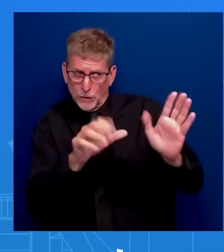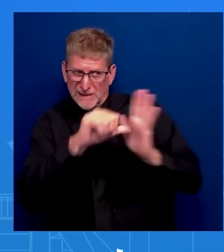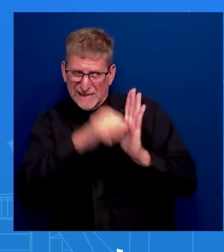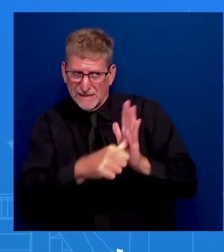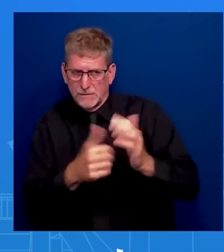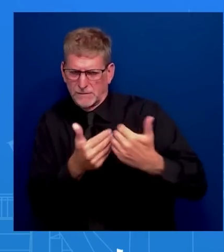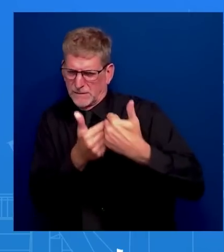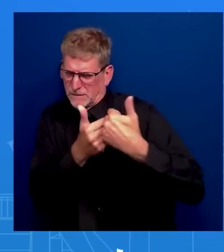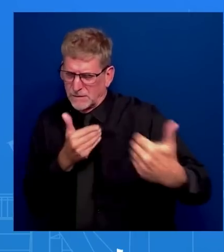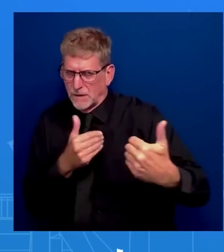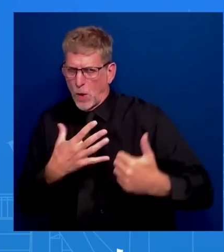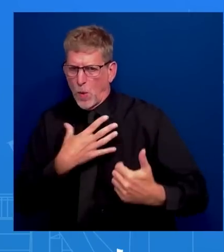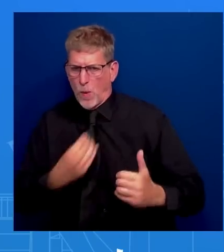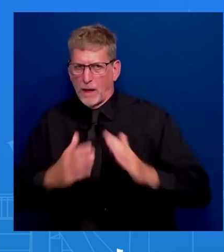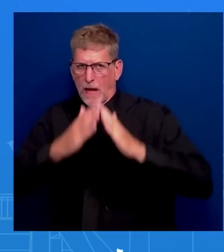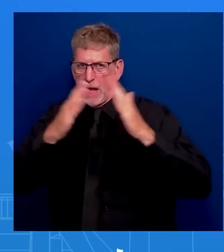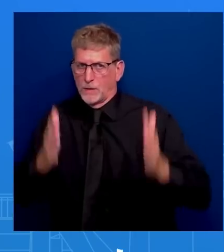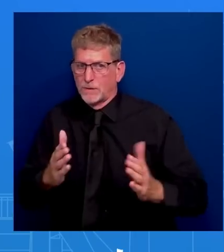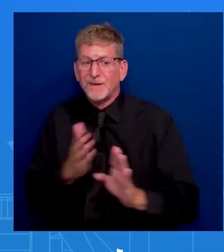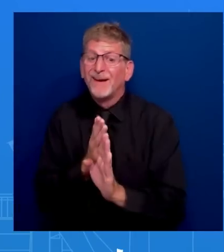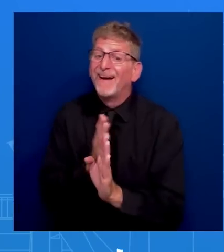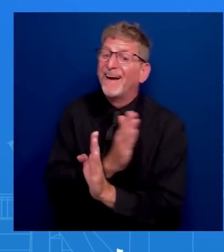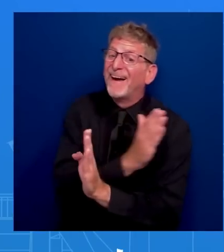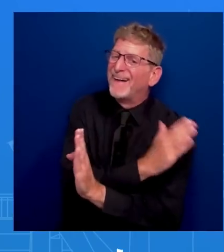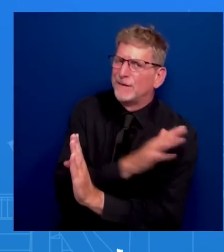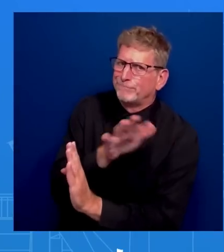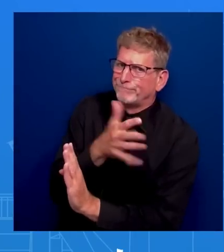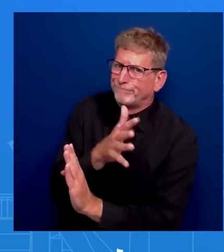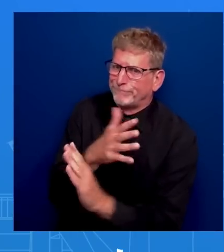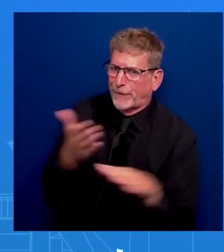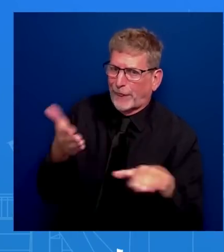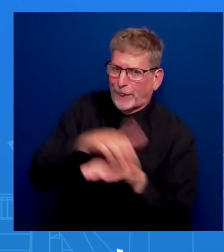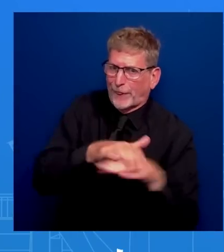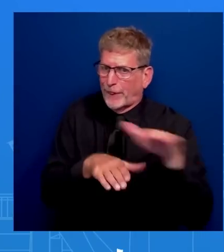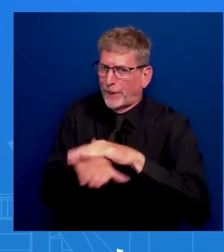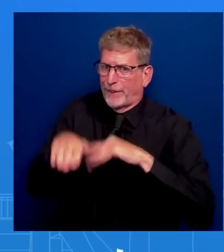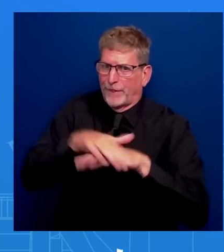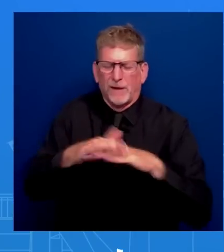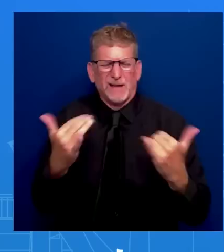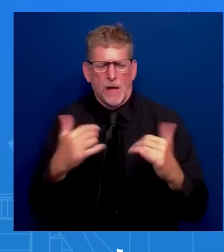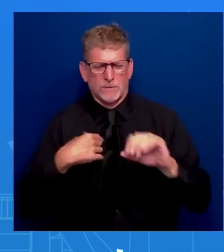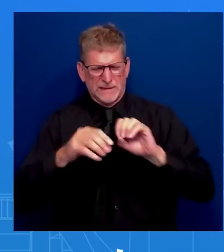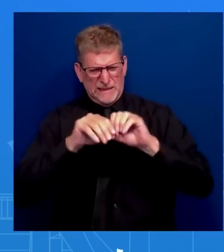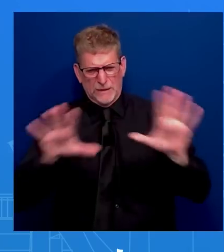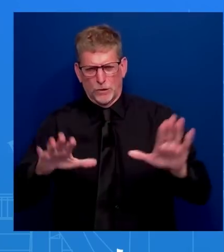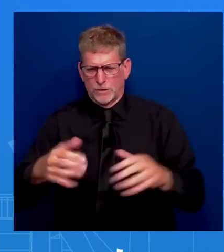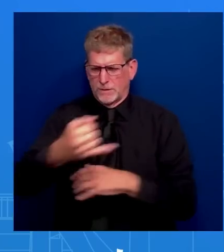in both parties, have so testified" and that -- "and stated that. I want to be clear to those